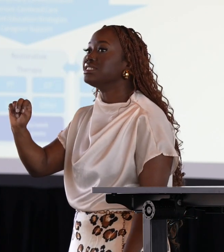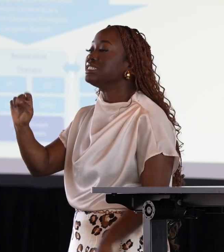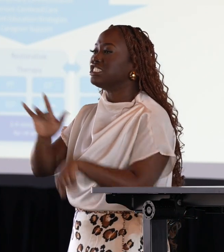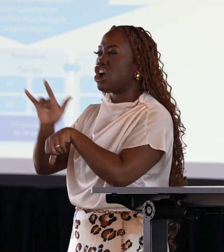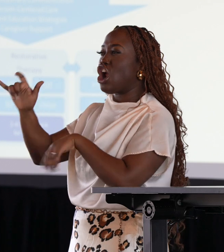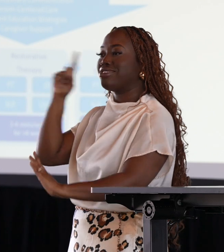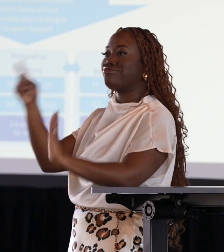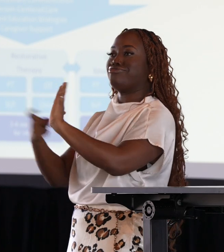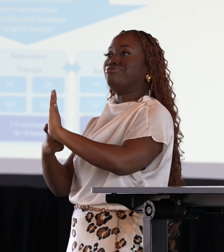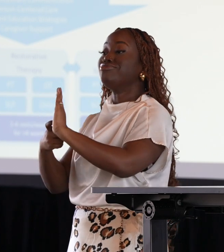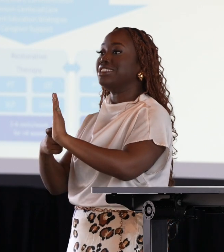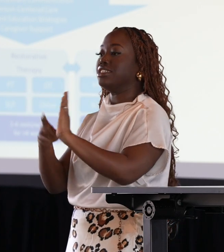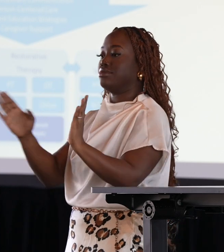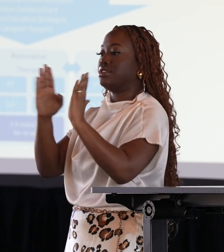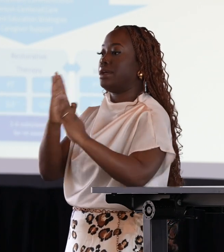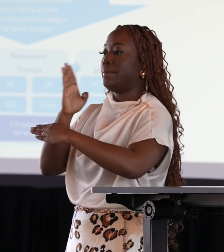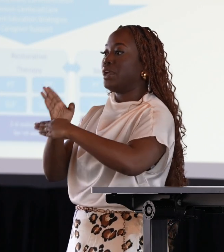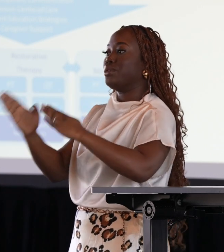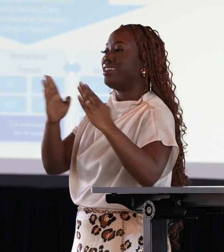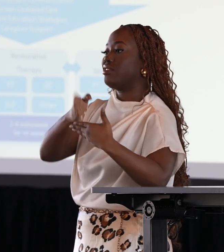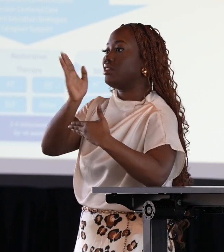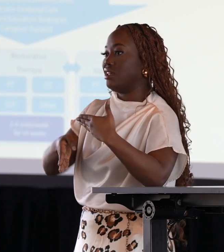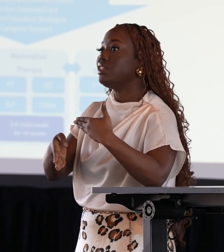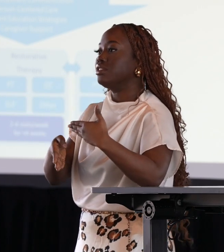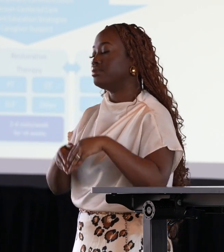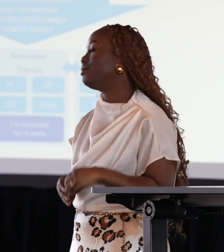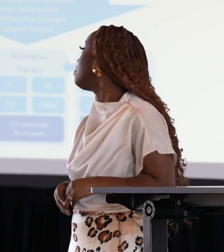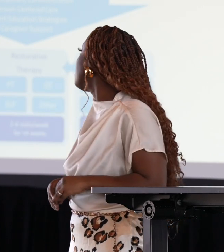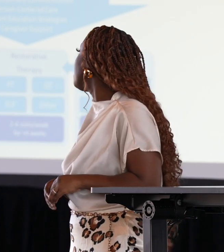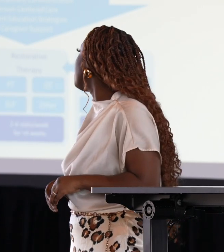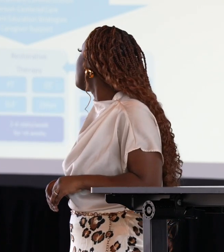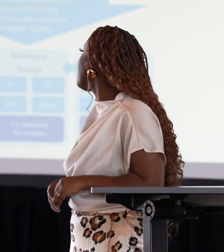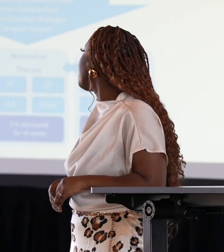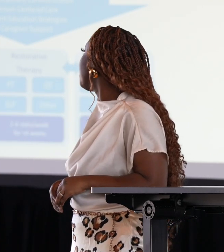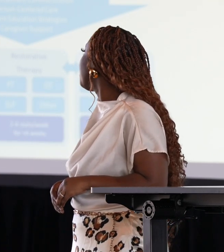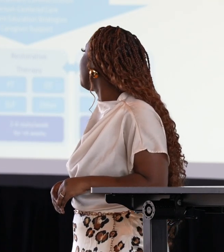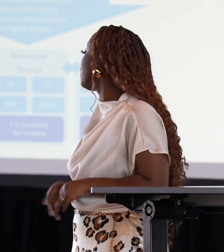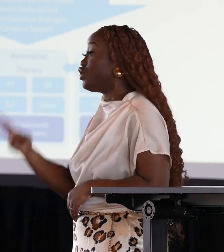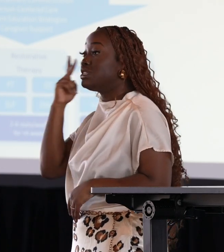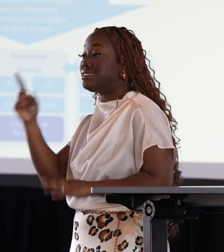beginning stages, a middle and then an end or end stage of Parkinson's. And if you look at the early stages of Parkinson's